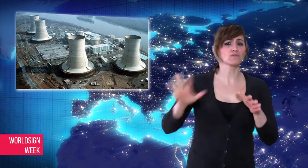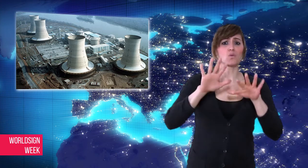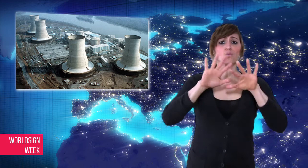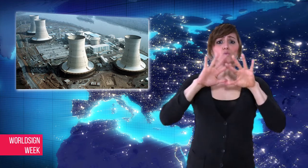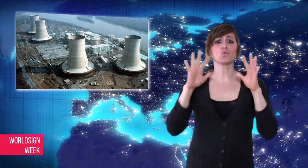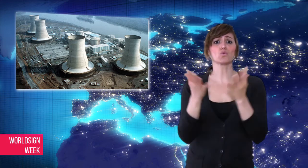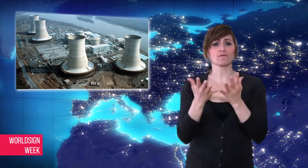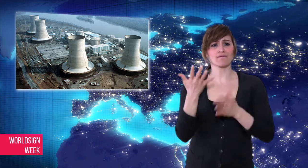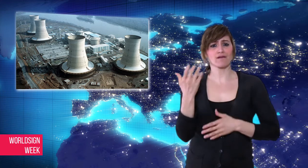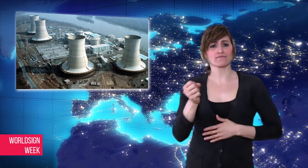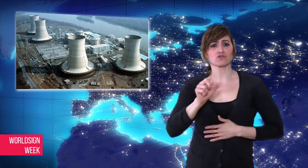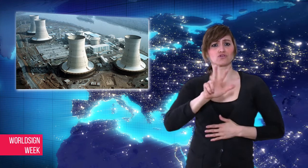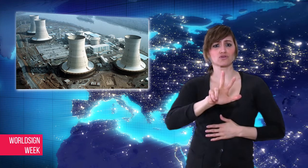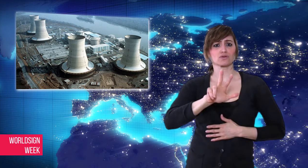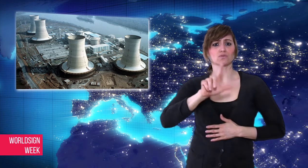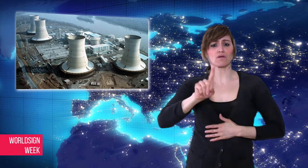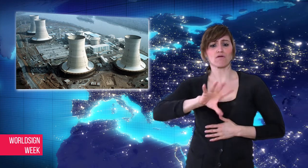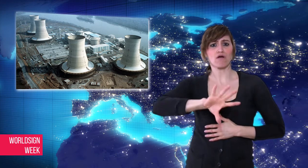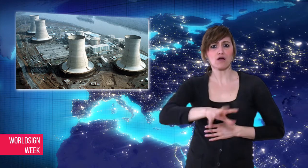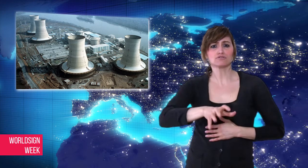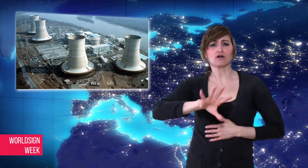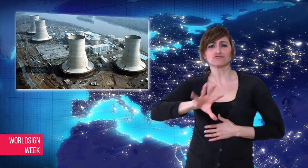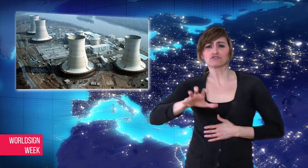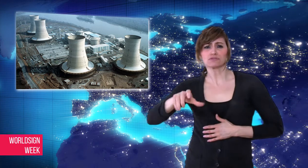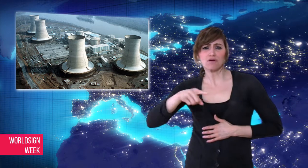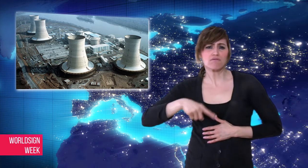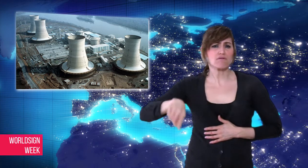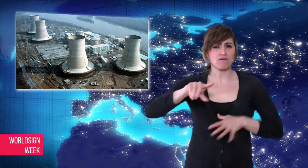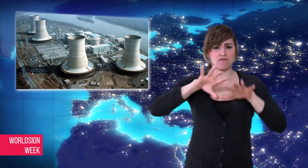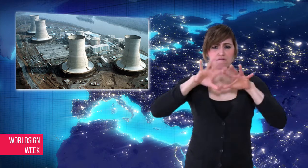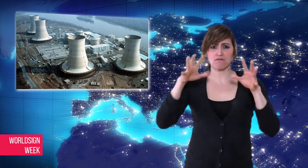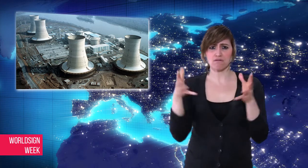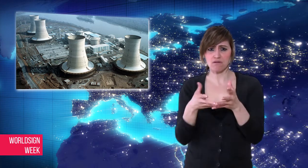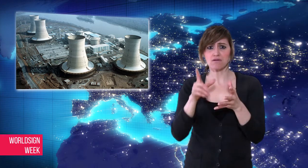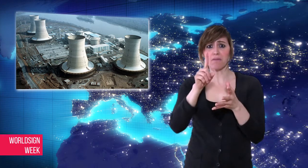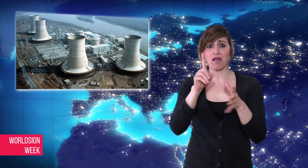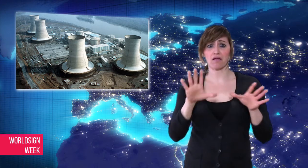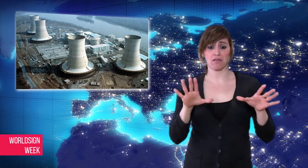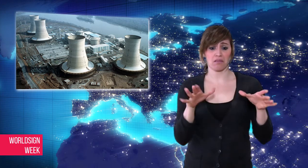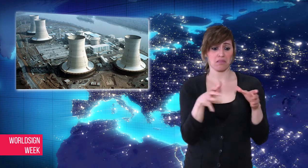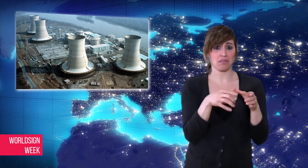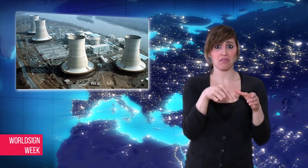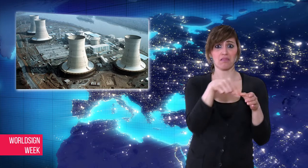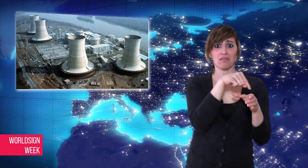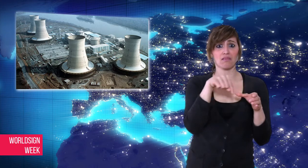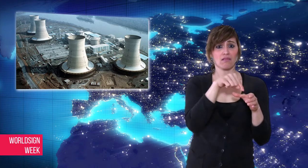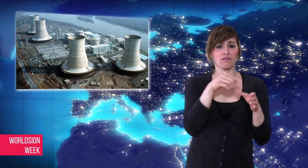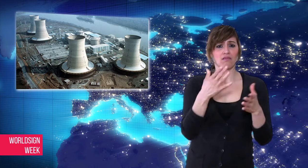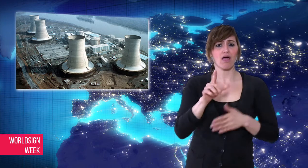in 31 countries providing over 11% of